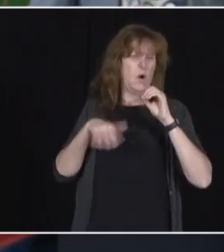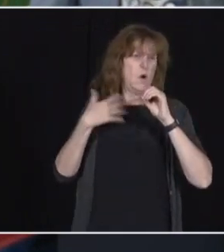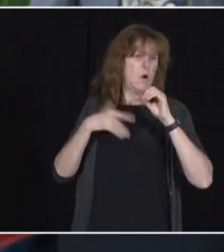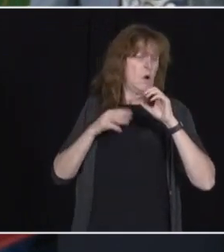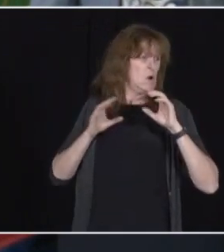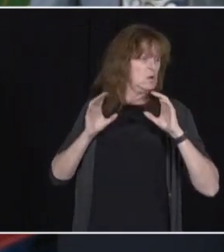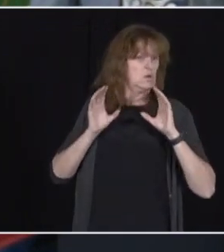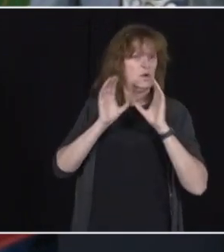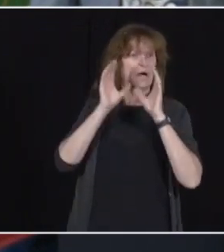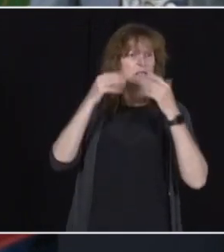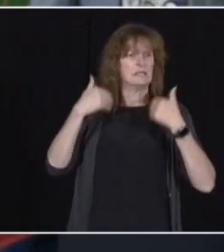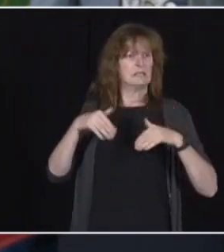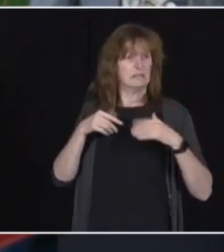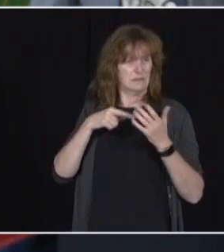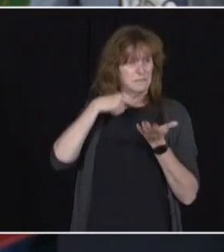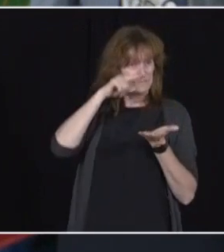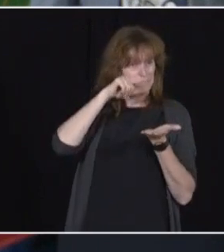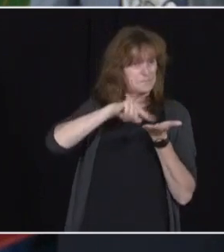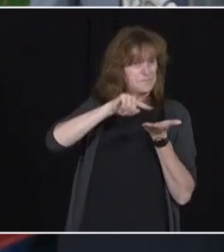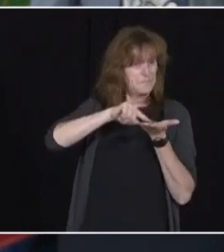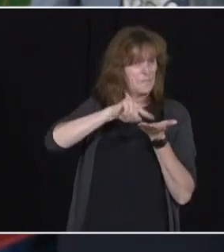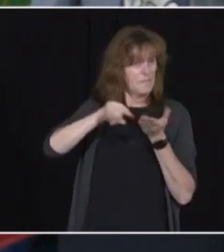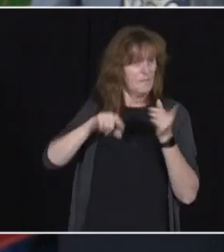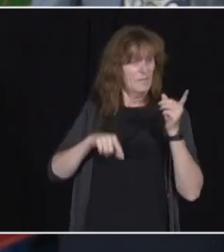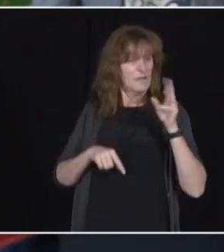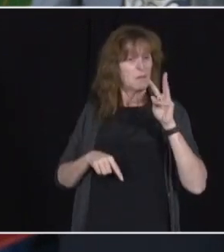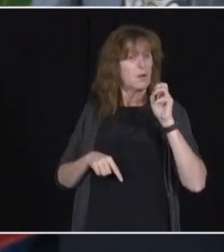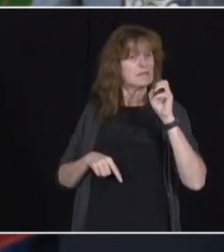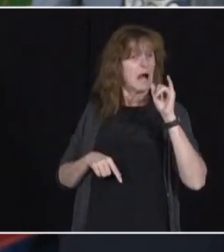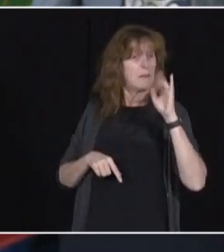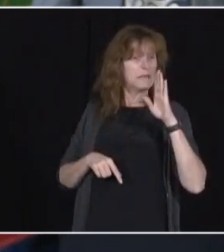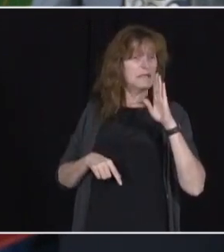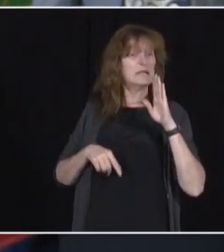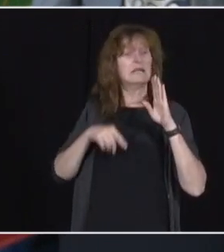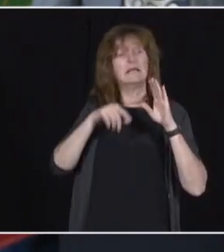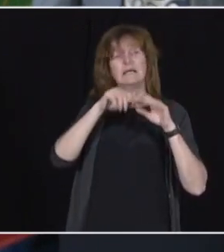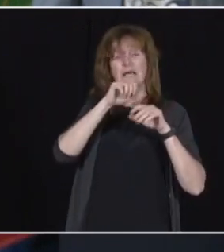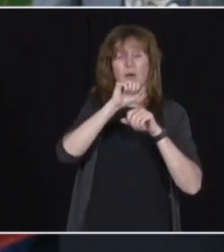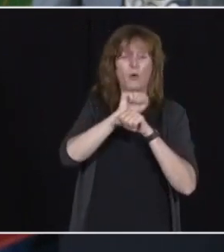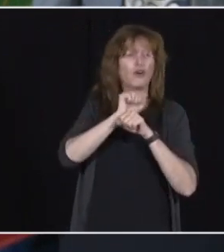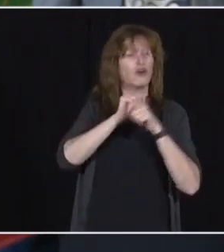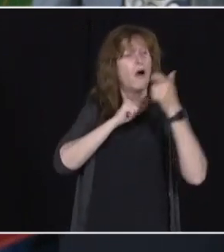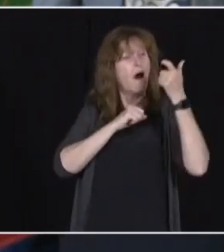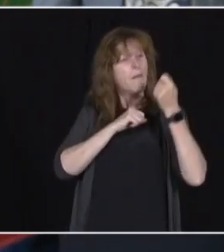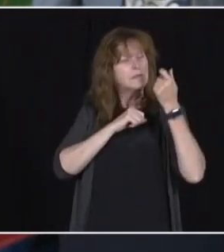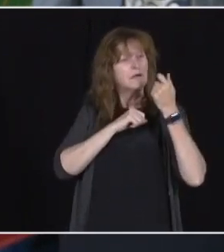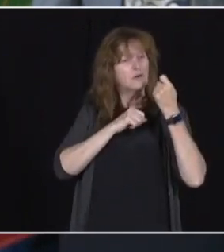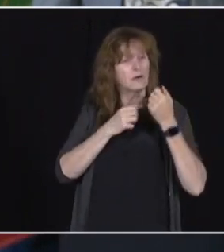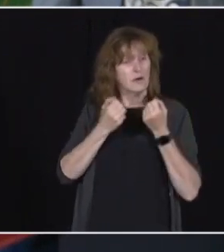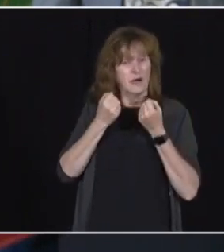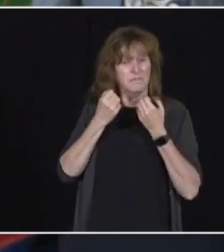An investigation into Worker's Compensation that republished today found that many cases , they were injured workers he became